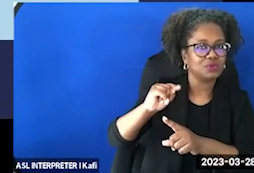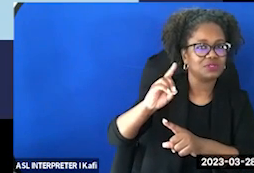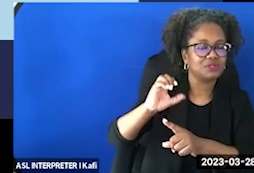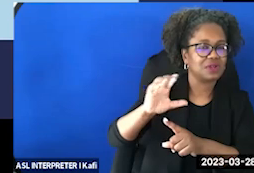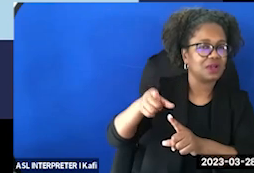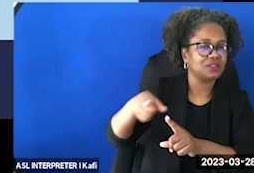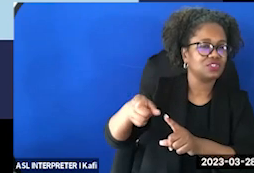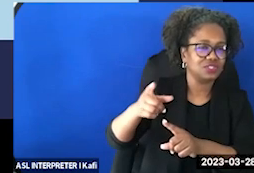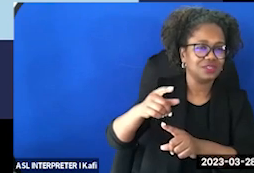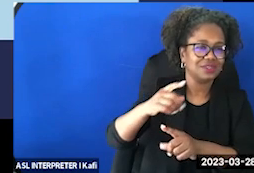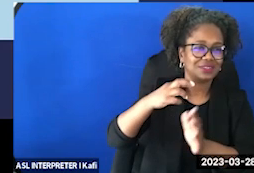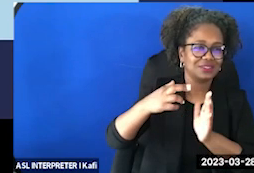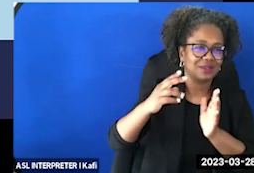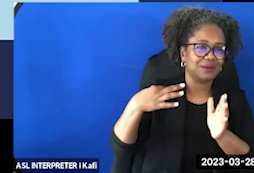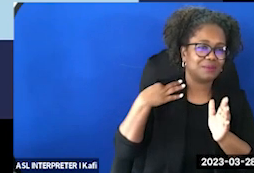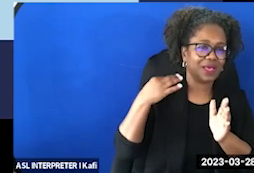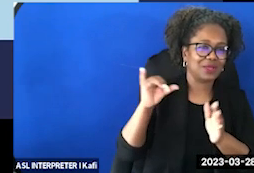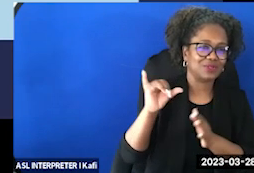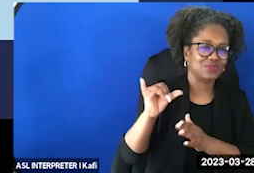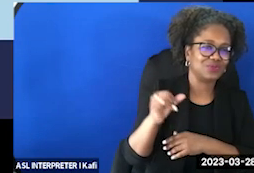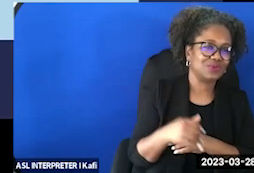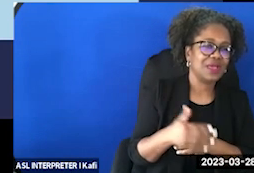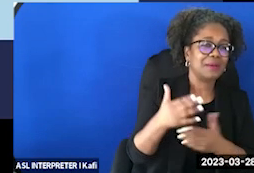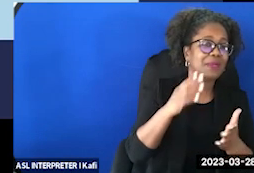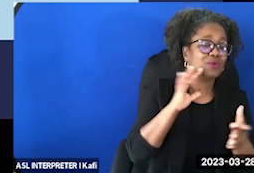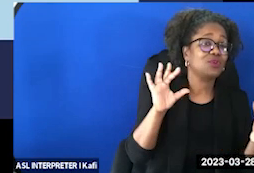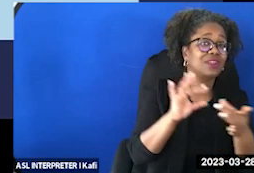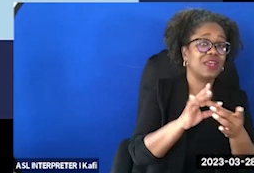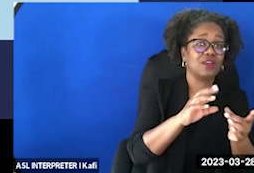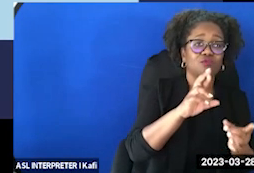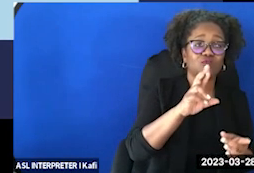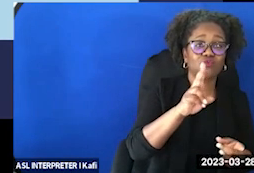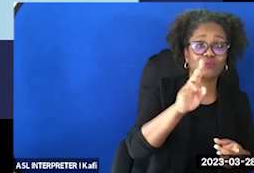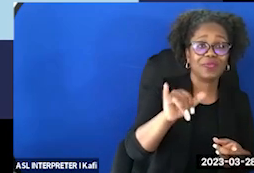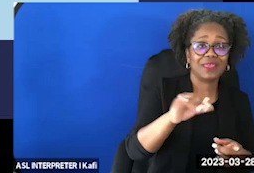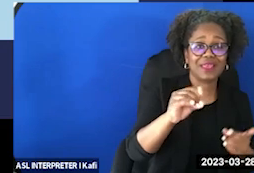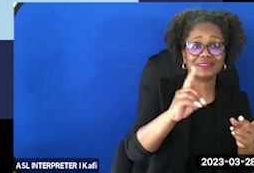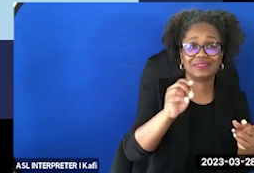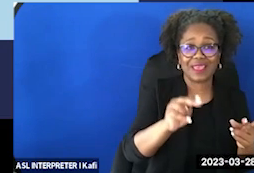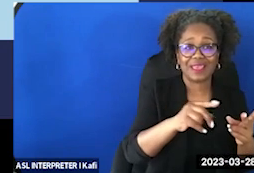Debbie Stine, Science & Technology Policy Academy: carefully. You can connect Ruby and Dan, too. Debbie Stine, Science & Technology Policy Academy: Oh, Friday, yeah, April fourteenth. Yeah, I do this coming up pretty soon. Thanks. Completely.